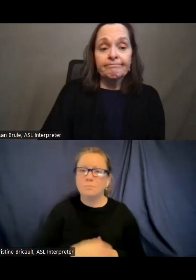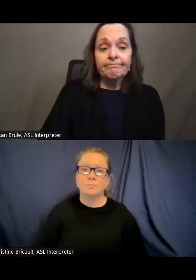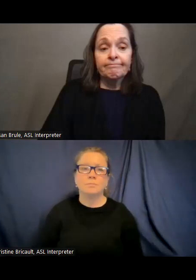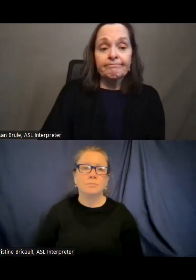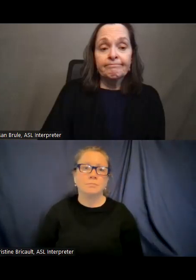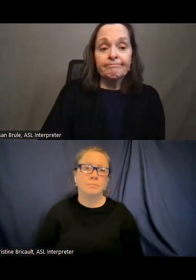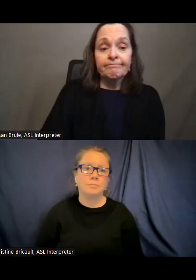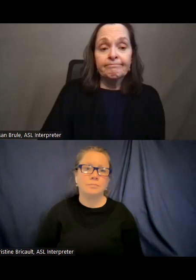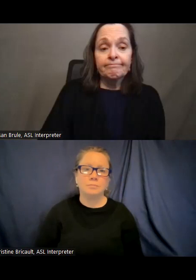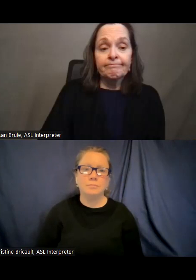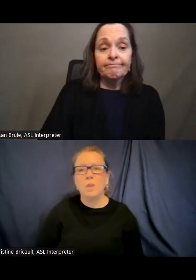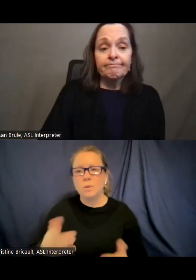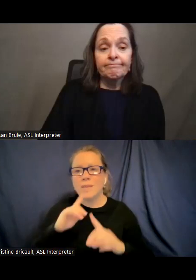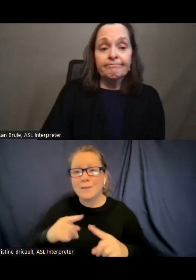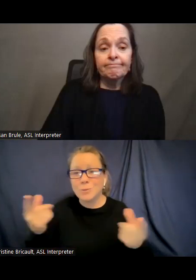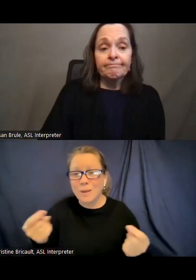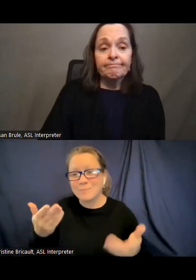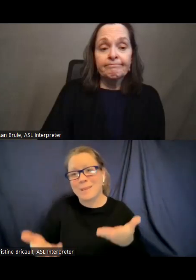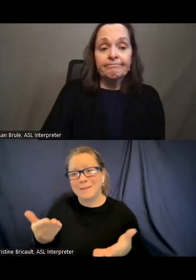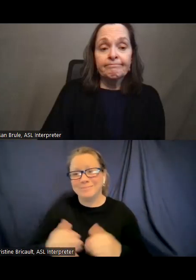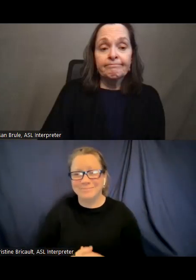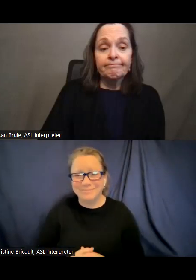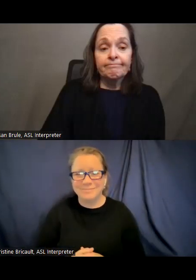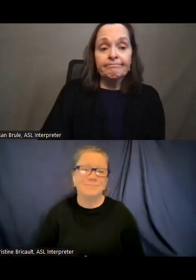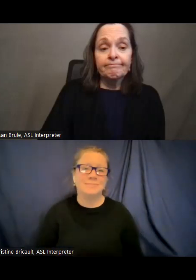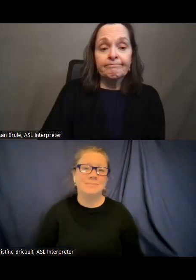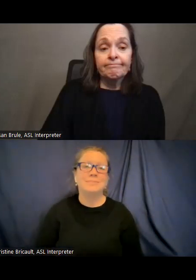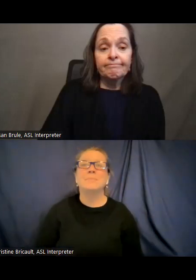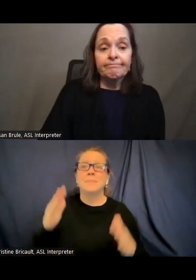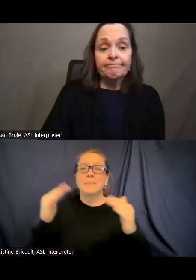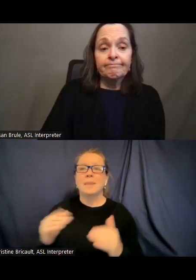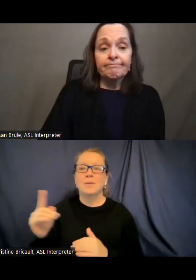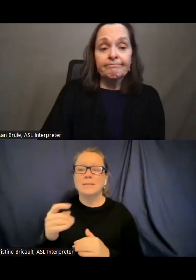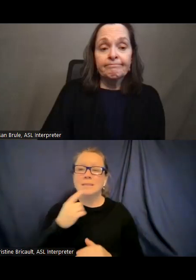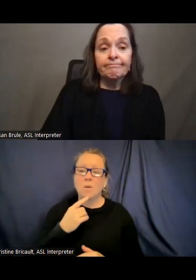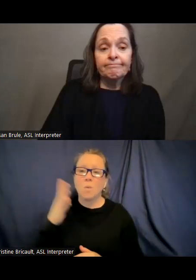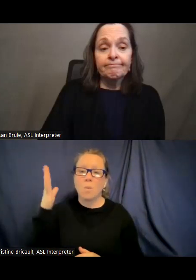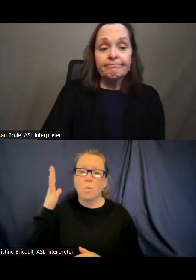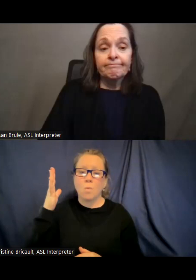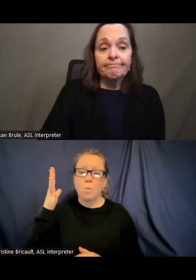So the answer's "Maybe." . The next question is: Why wouldn't the Building Department be